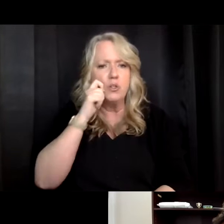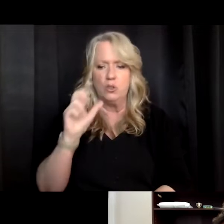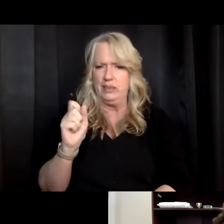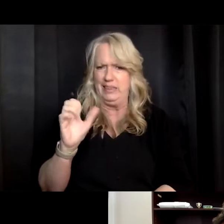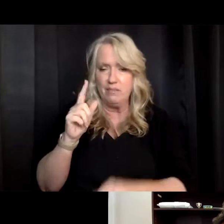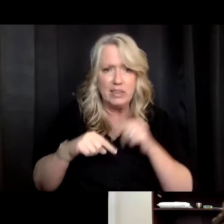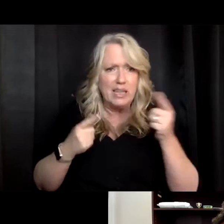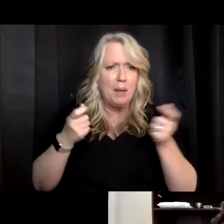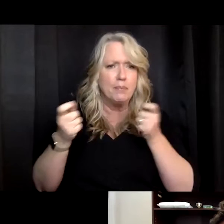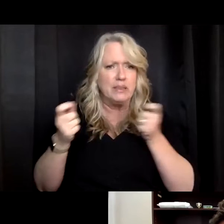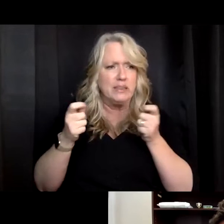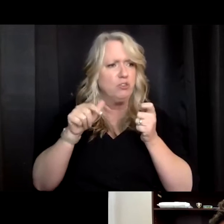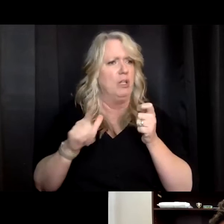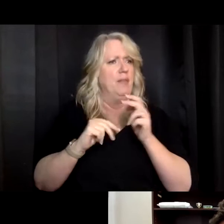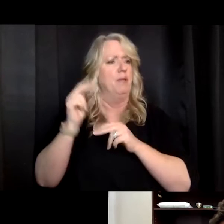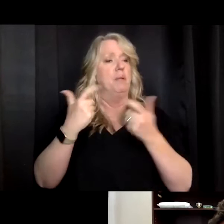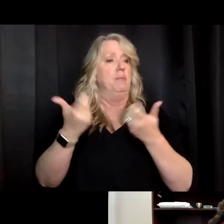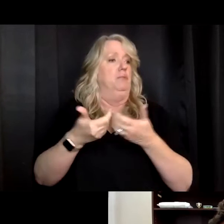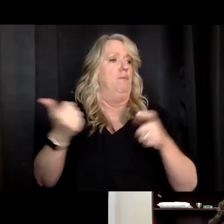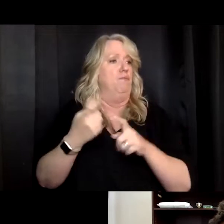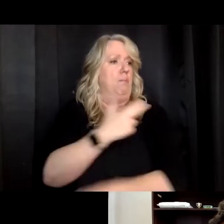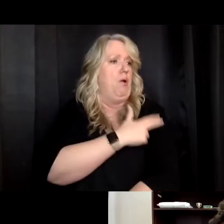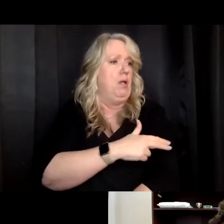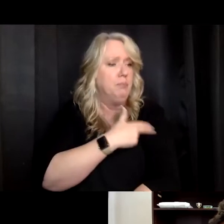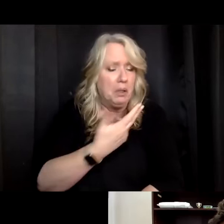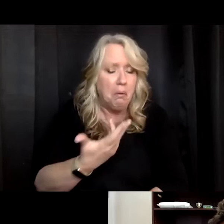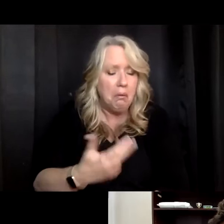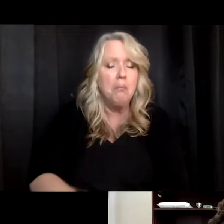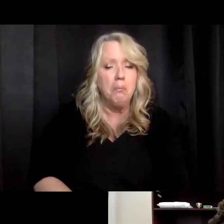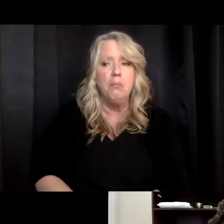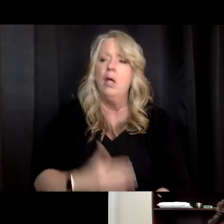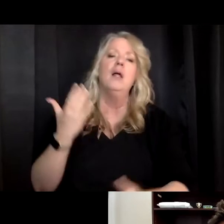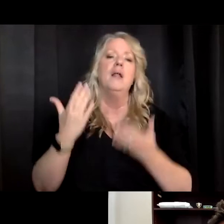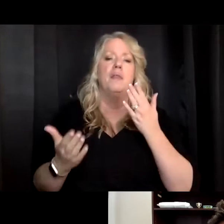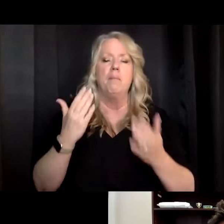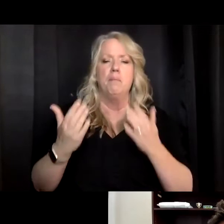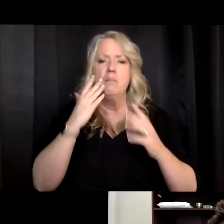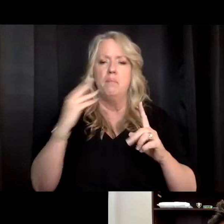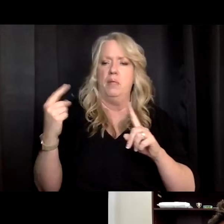WITH, PWHR-D PRESSURE, DIABETES, INFECTION IN THEIR SKIN. IF YOU CAN'T MANAGE THAT AT A FACILITY SEPARATE FROM